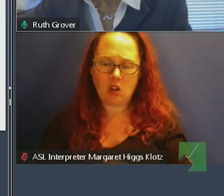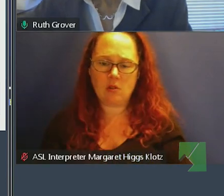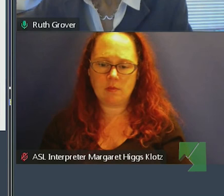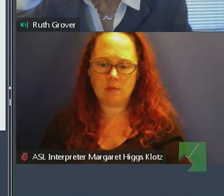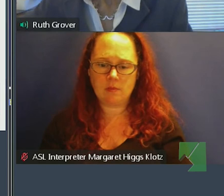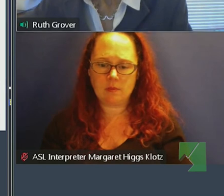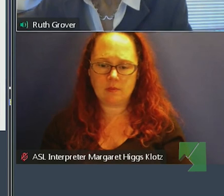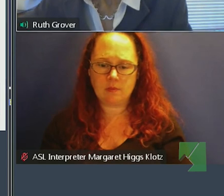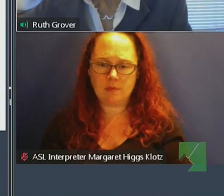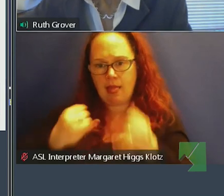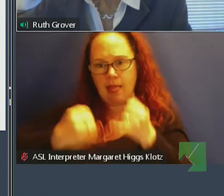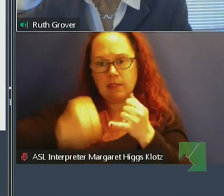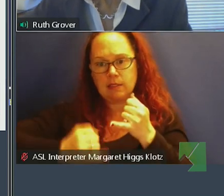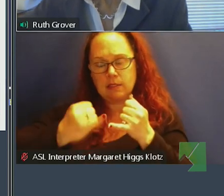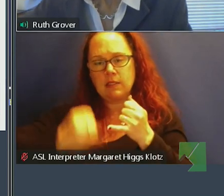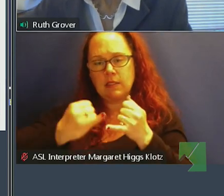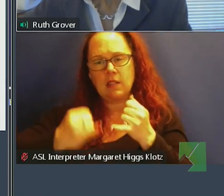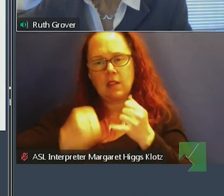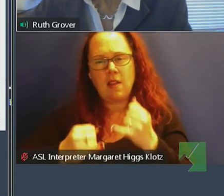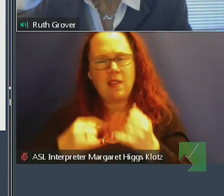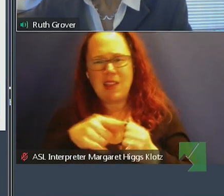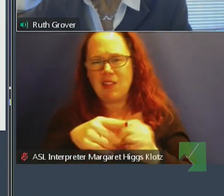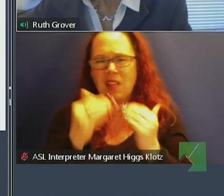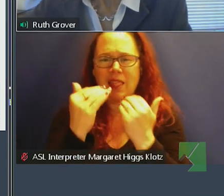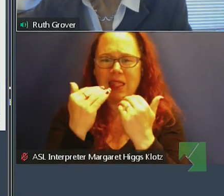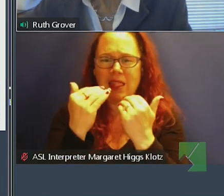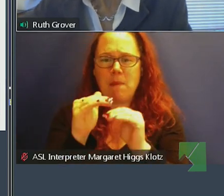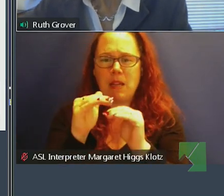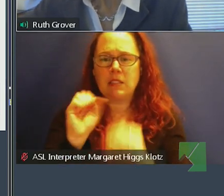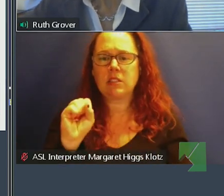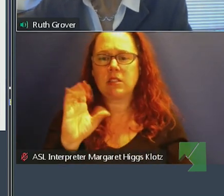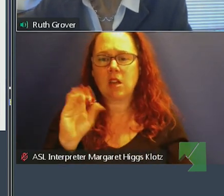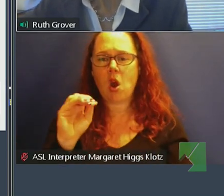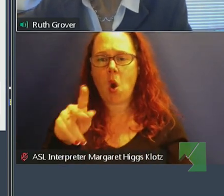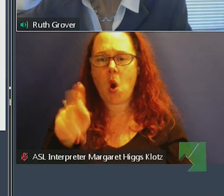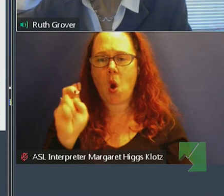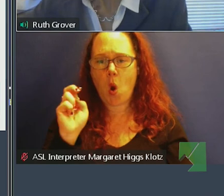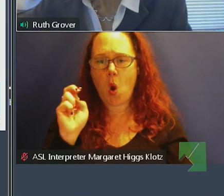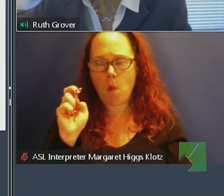Lastly, we also questioned the limited scope of, and the amount of care spent on the review.